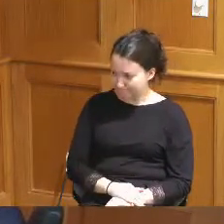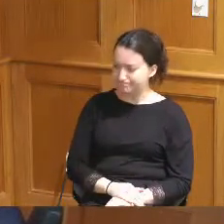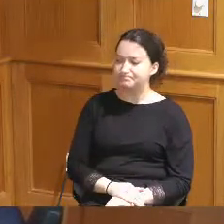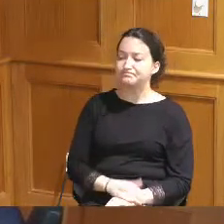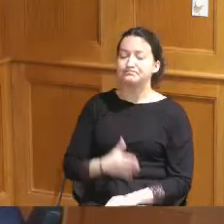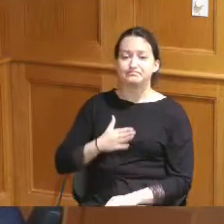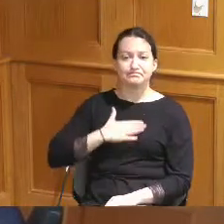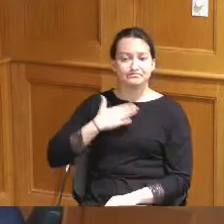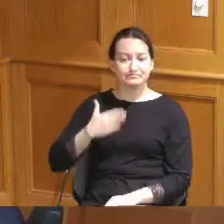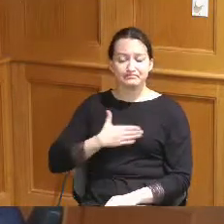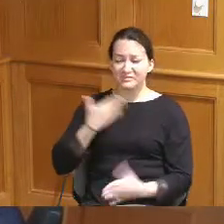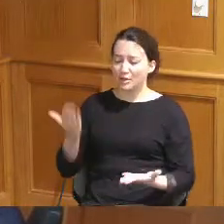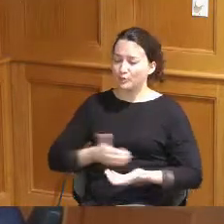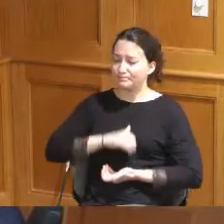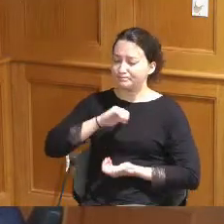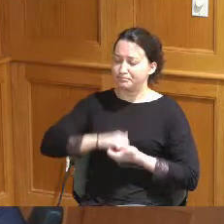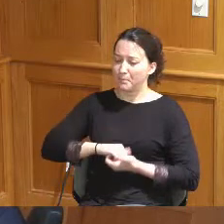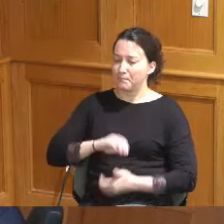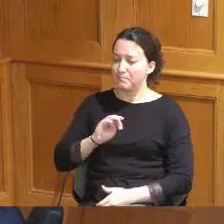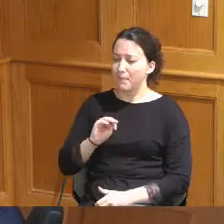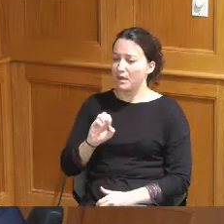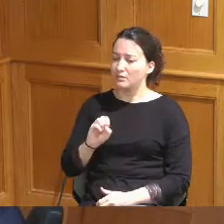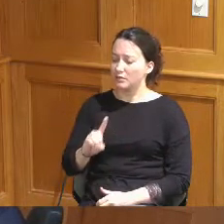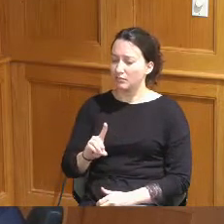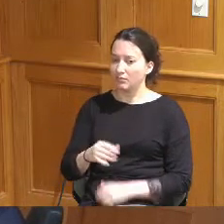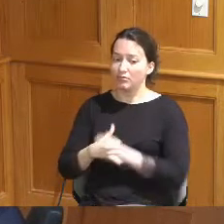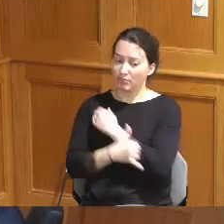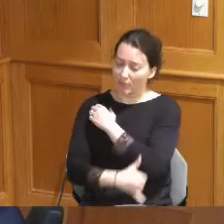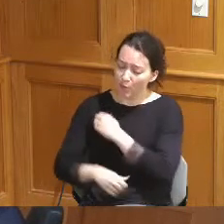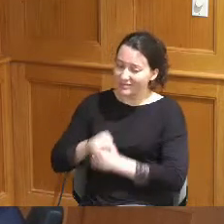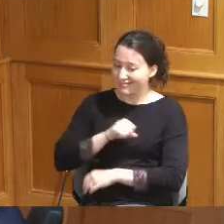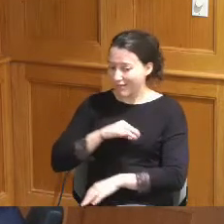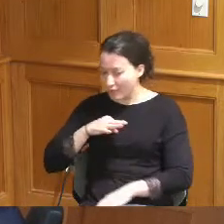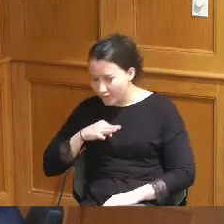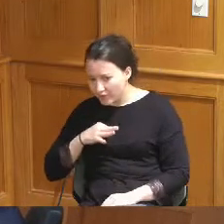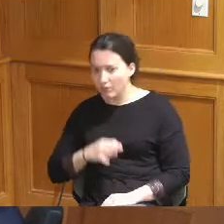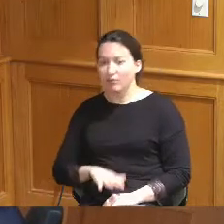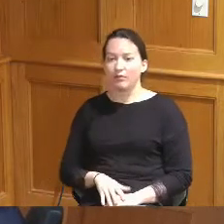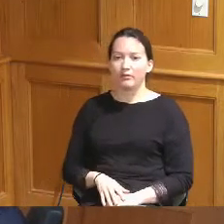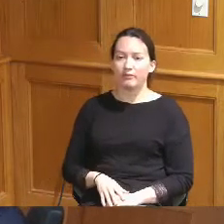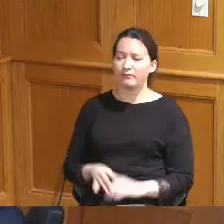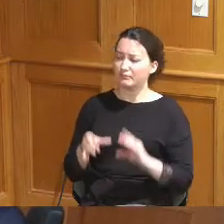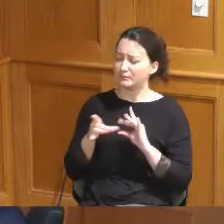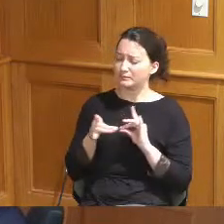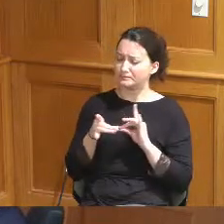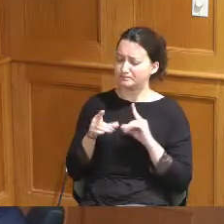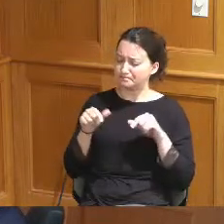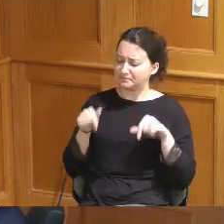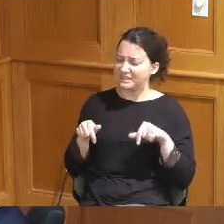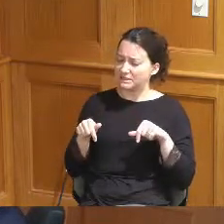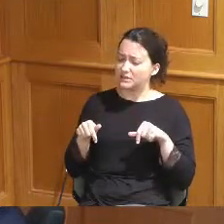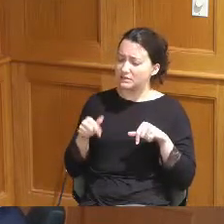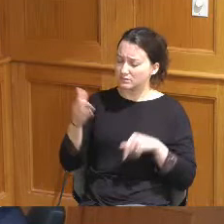be here in partnership with MSD County staff as you say this was brought before us a number of